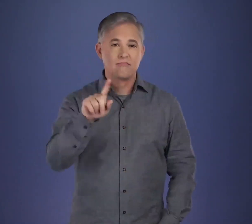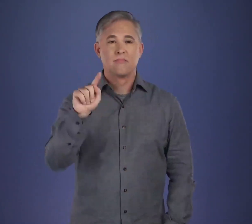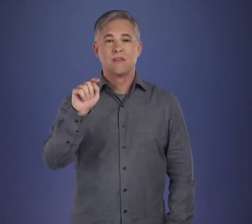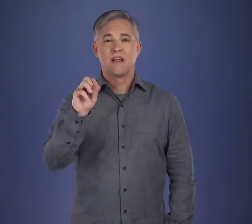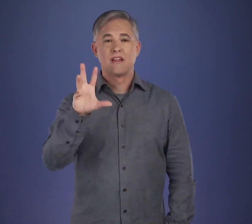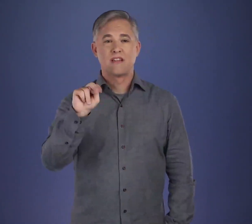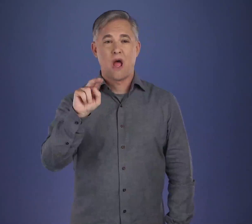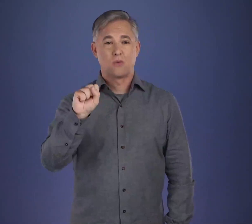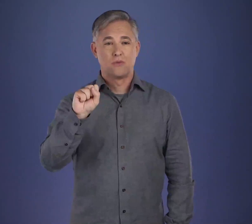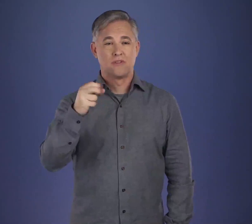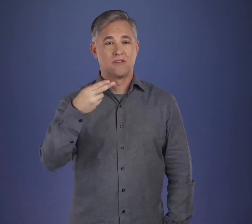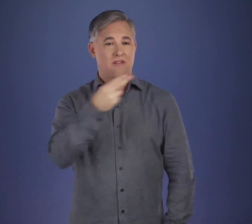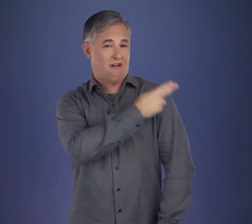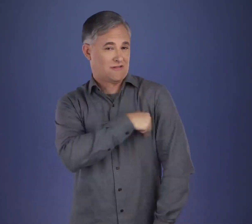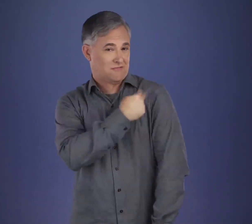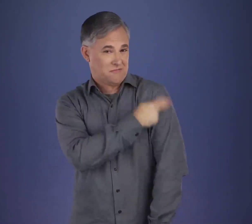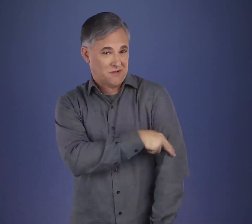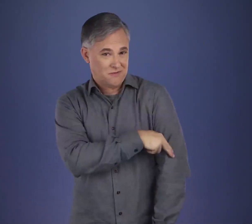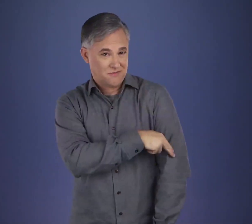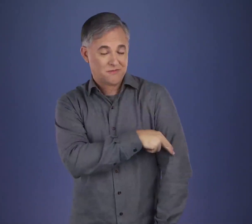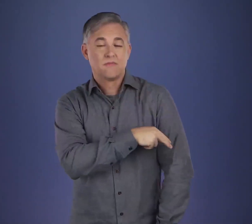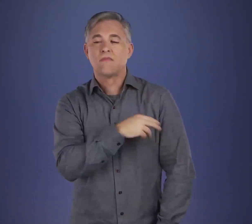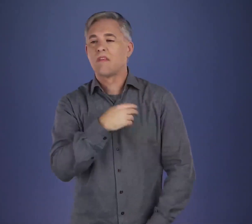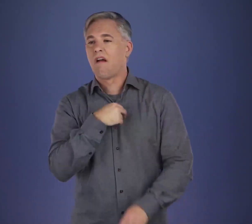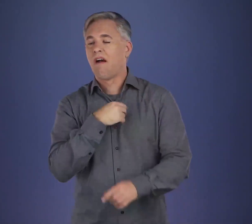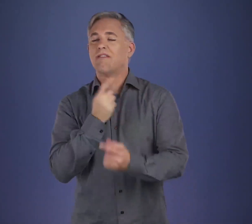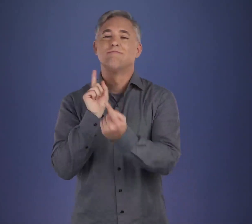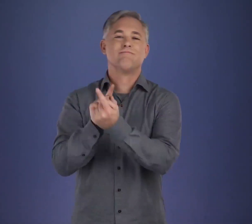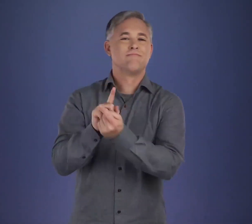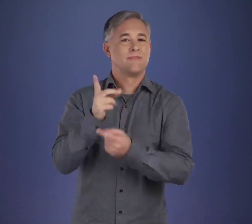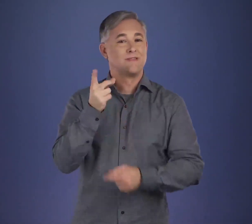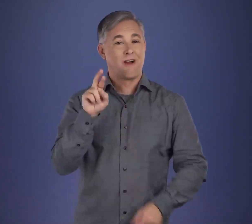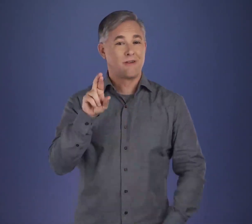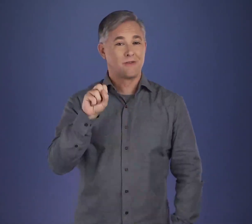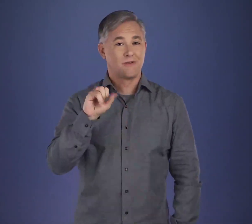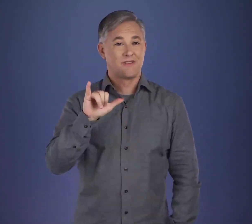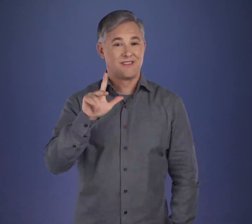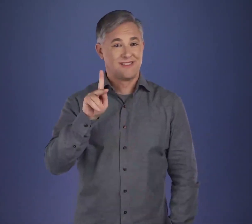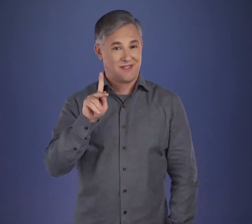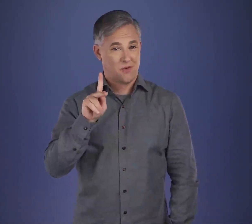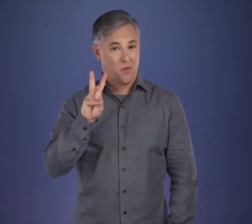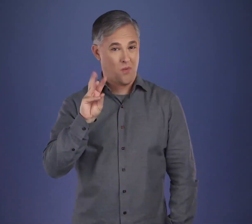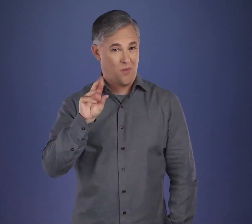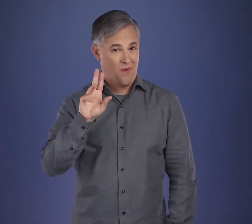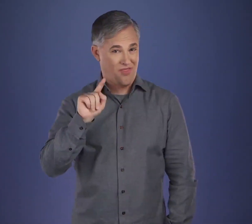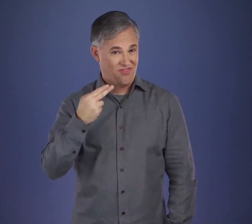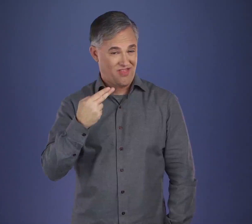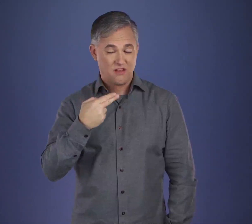So I hopped the subway to Towns Hospital, where I asked Dr. Silkworth if he had a prospect.